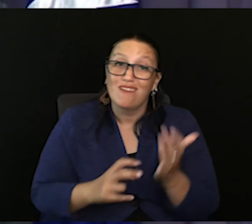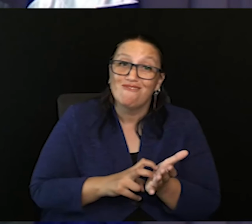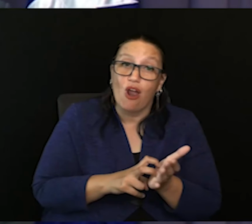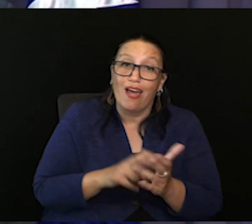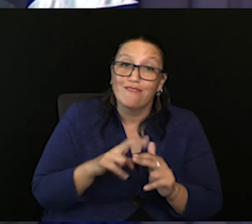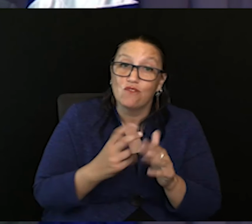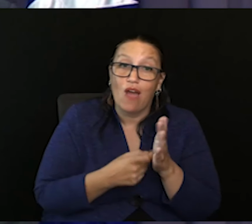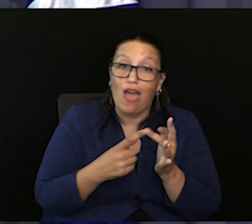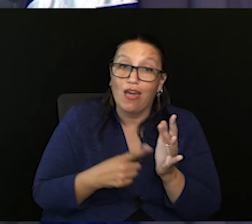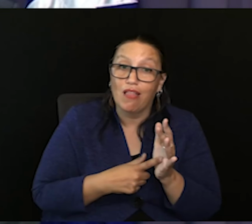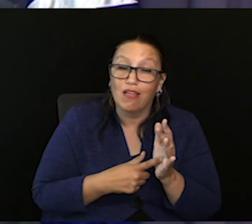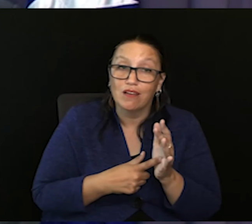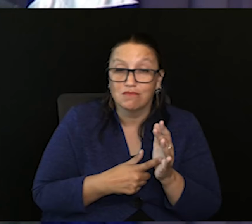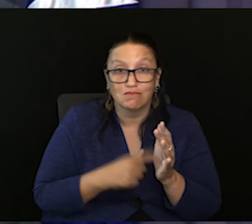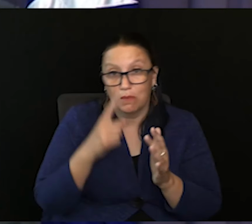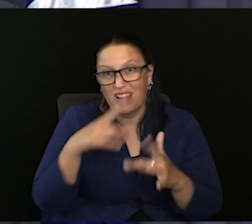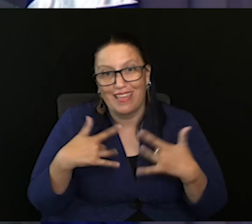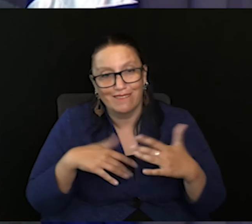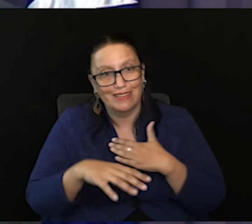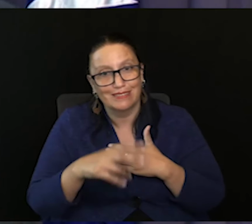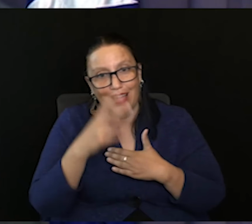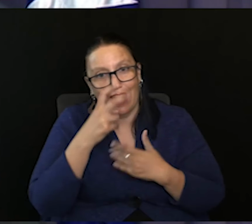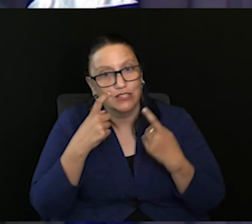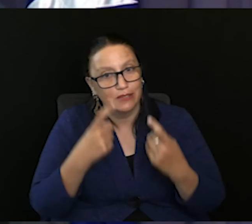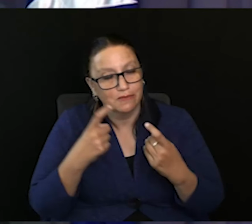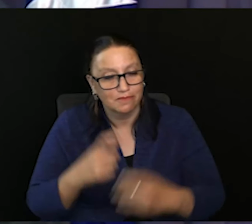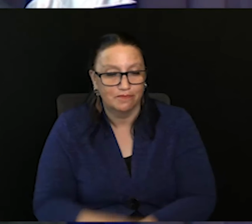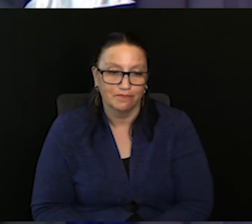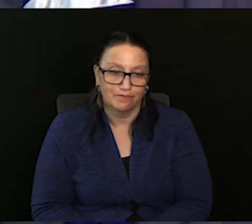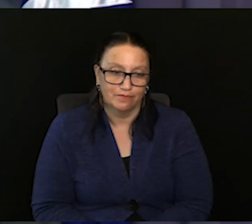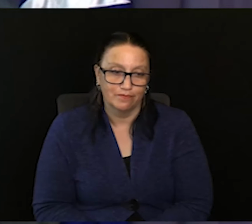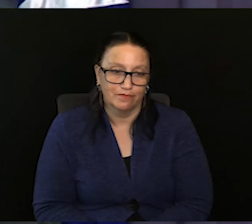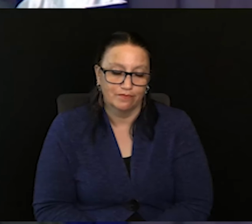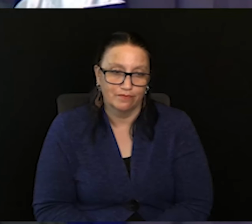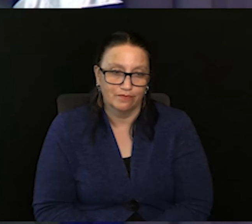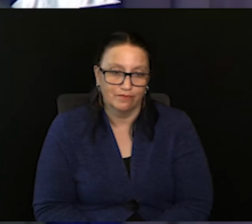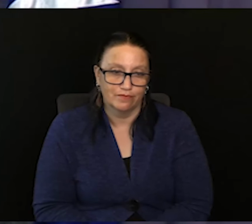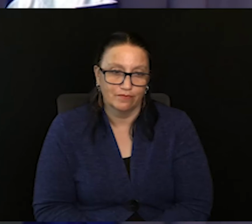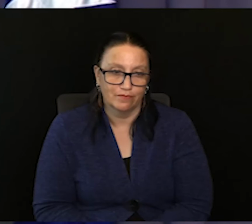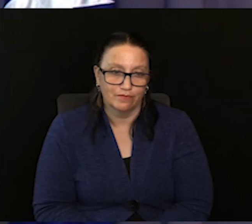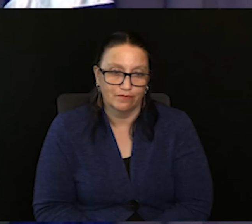of our frailest members of our community are in residential aged care. I don't know if the minister wants to add to that. But my question is...